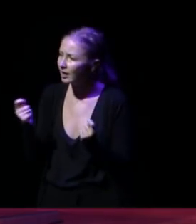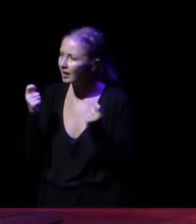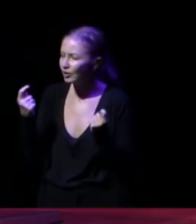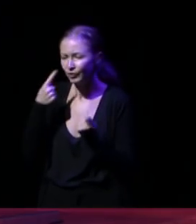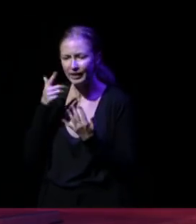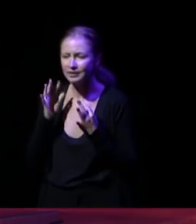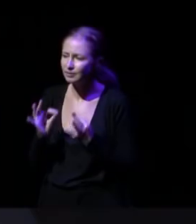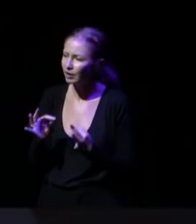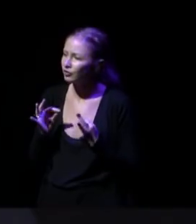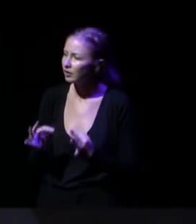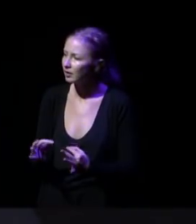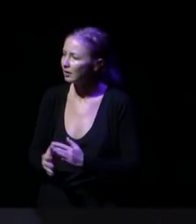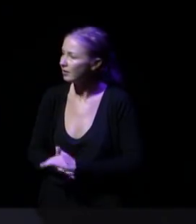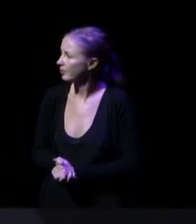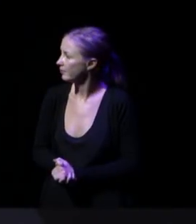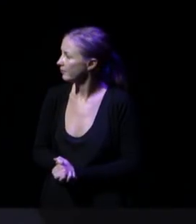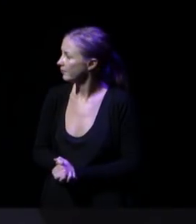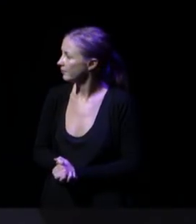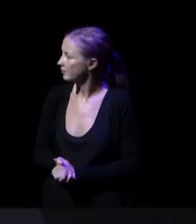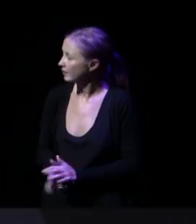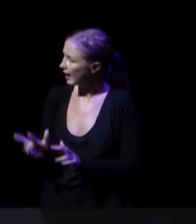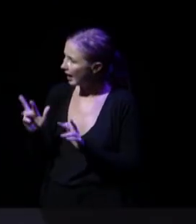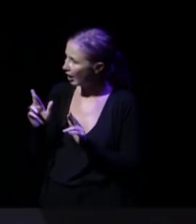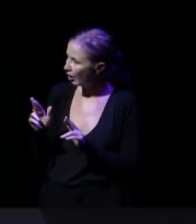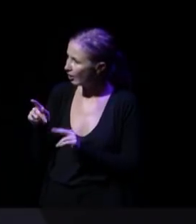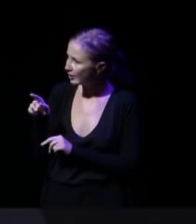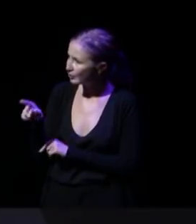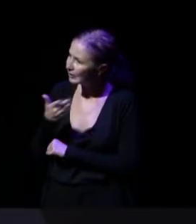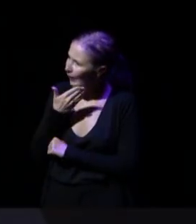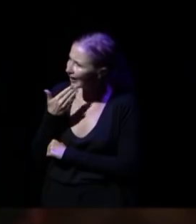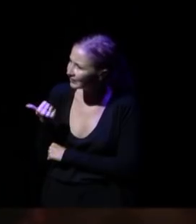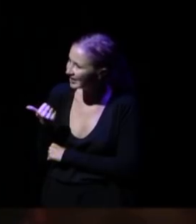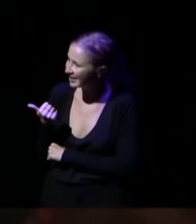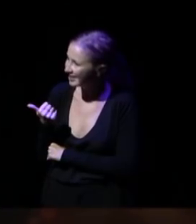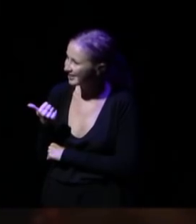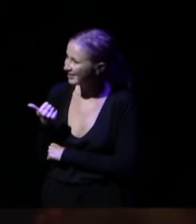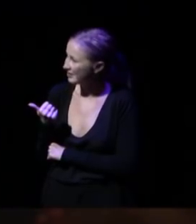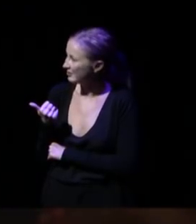So I want, I hope, you know, you are so lovely, you know,